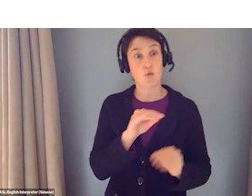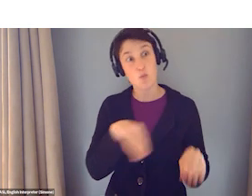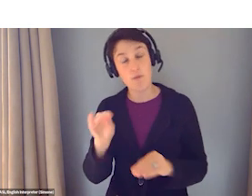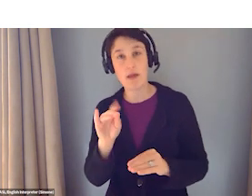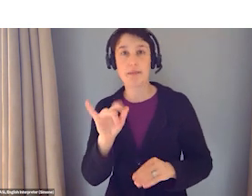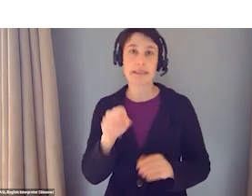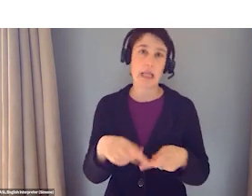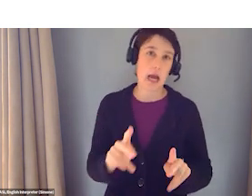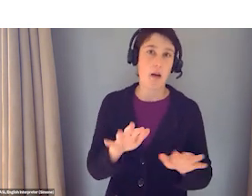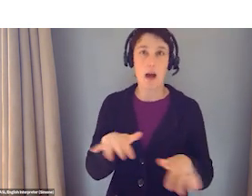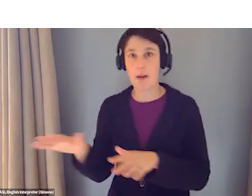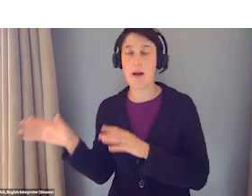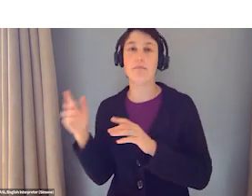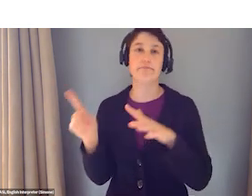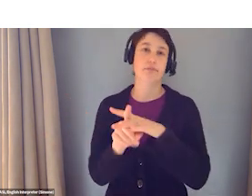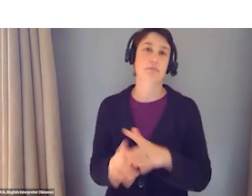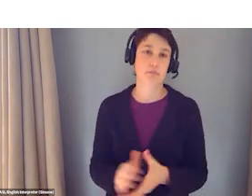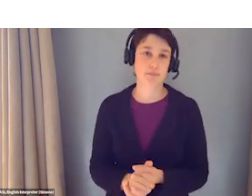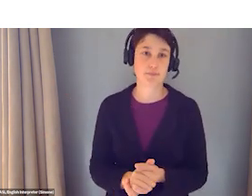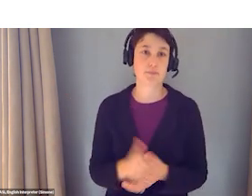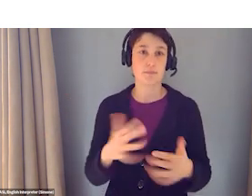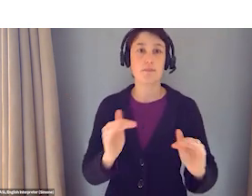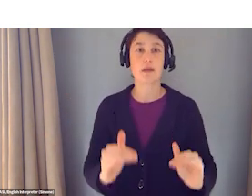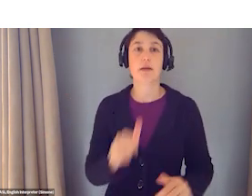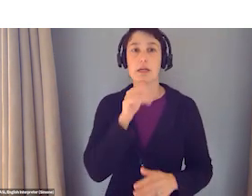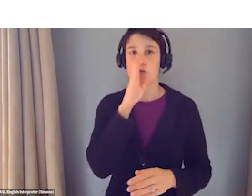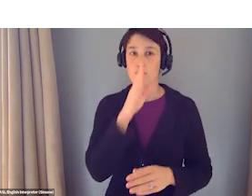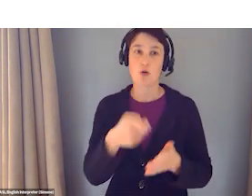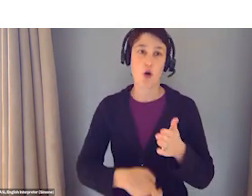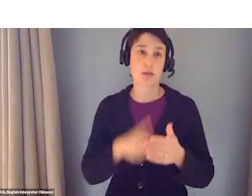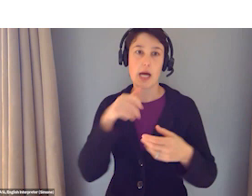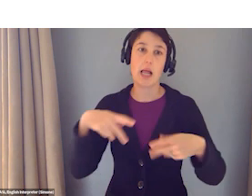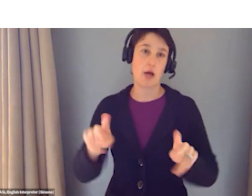Indirect costs are not allowed to be charged on participant support costs,